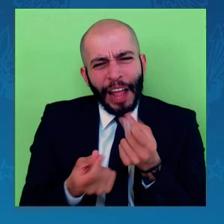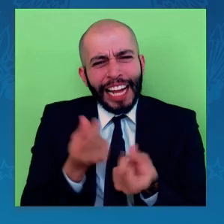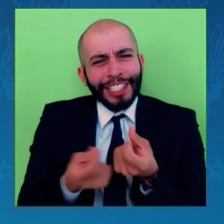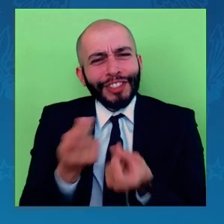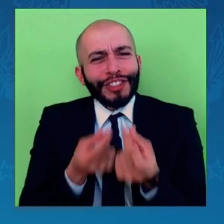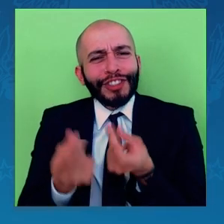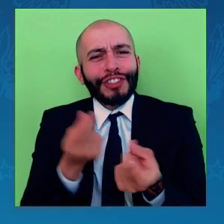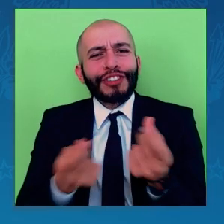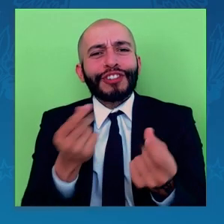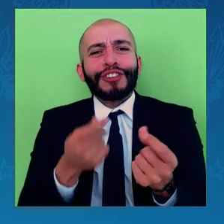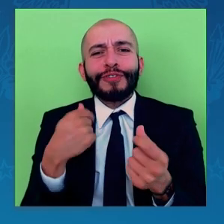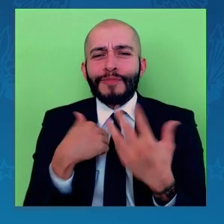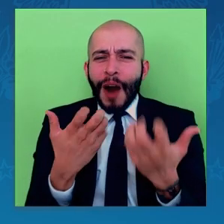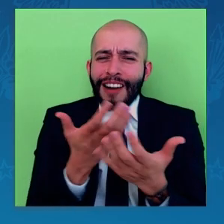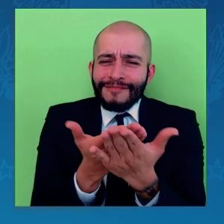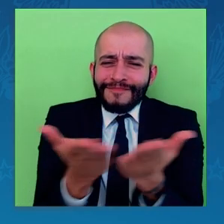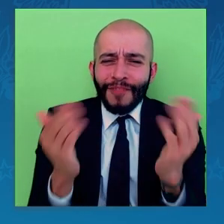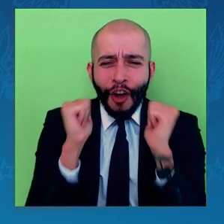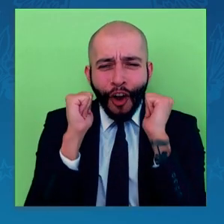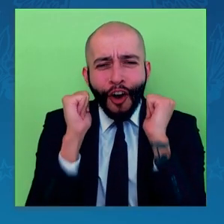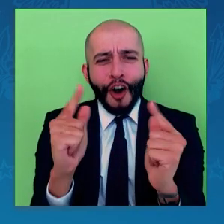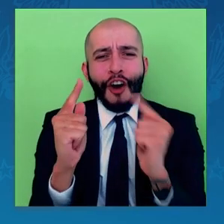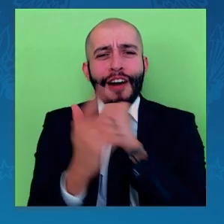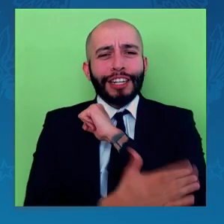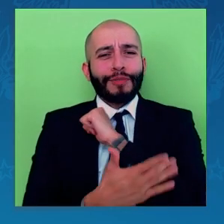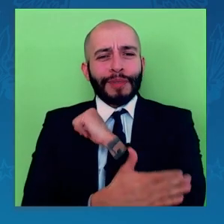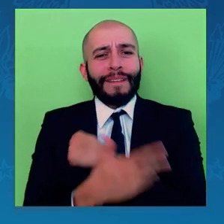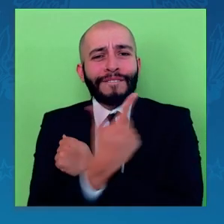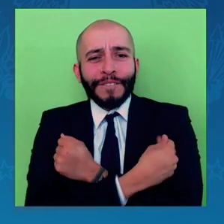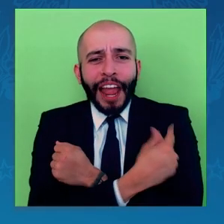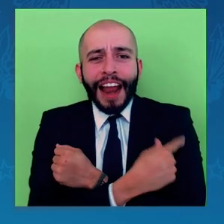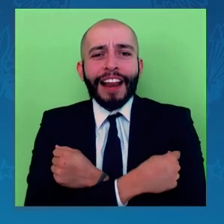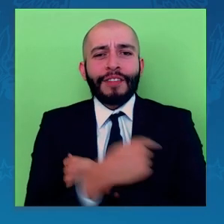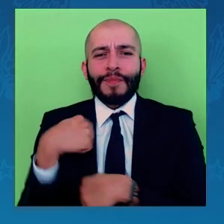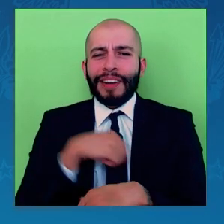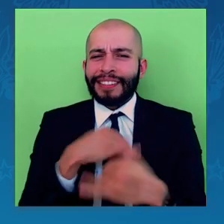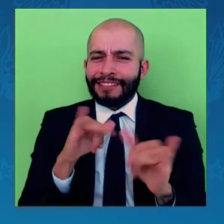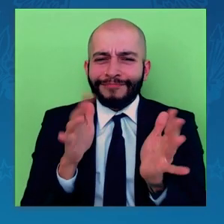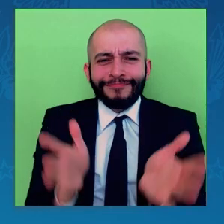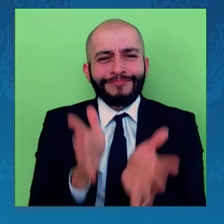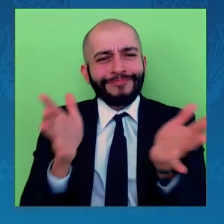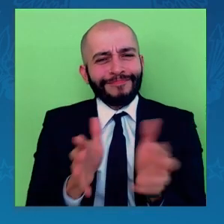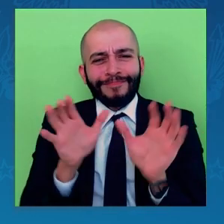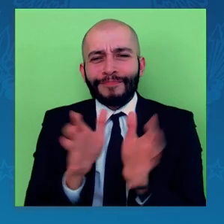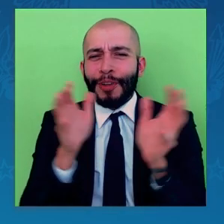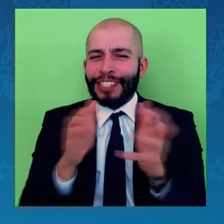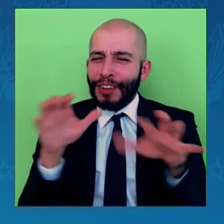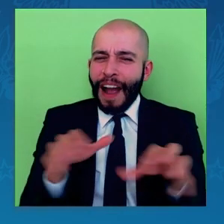and we pushed ourselves along the way to do everything we could to reach the hardest hit communities.